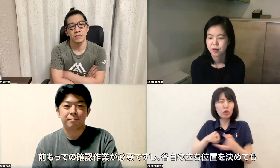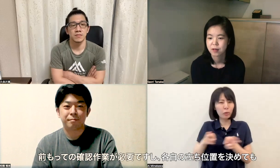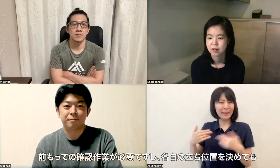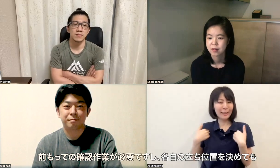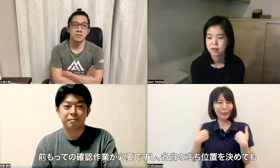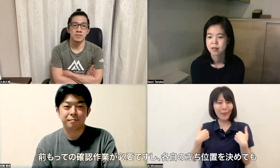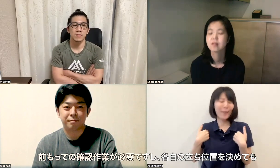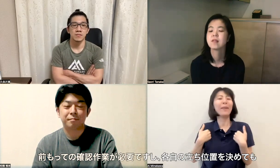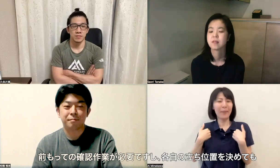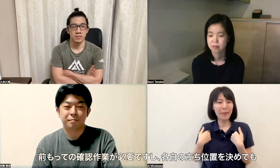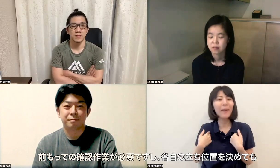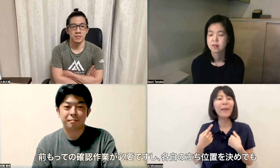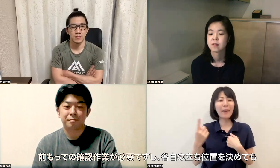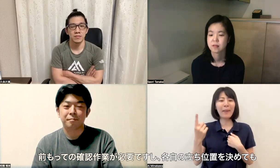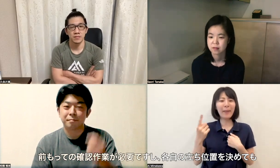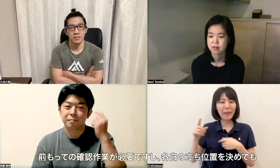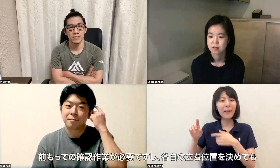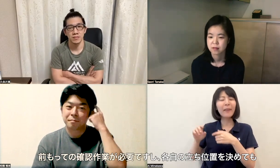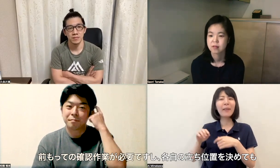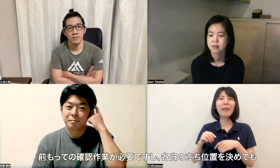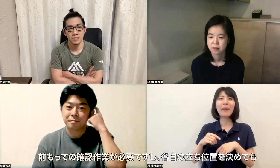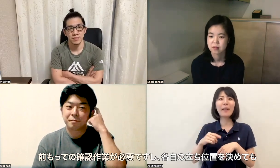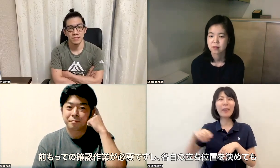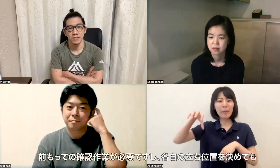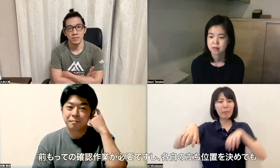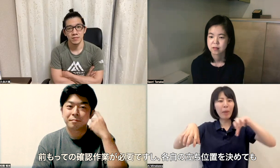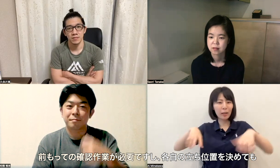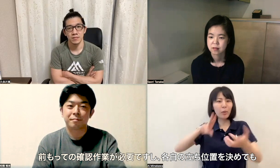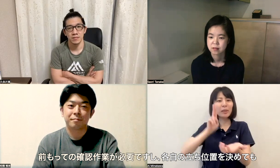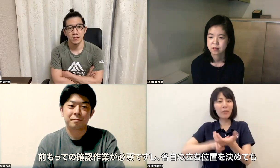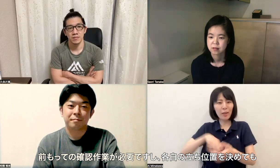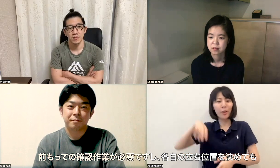We have to check the positions in advance. Even if we